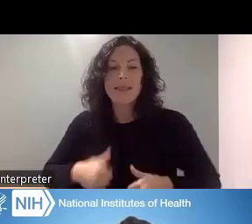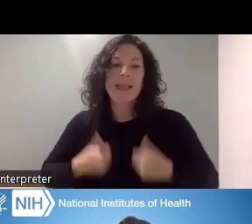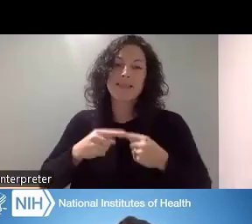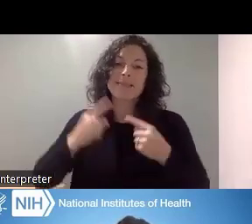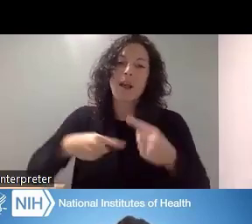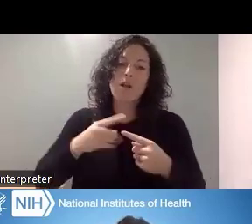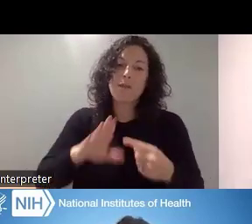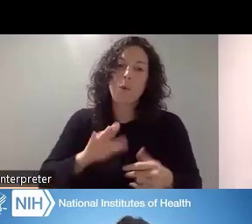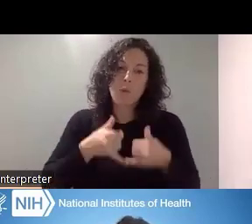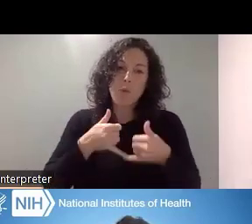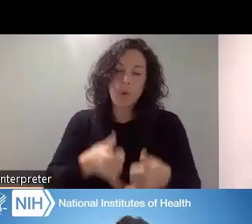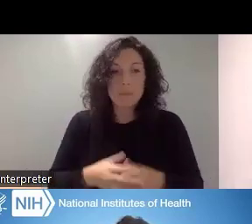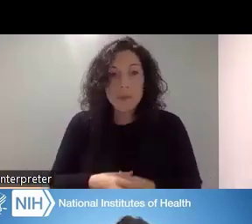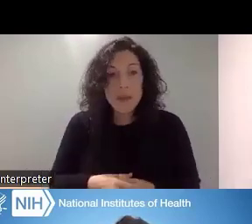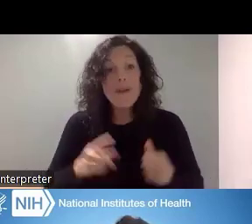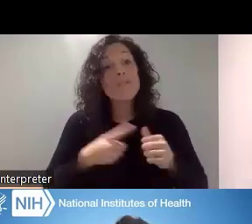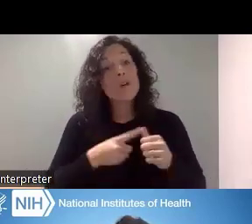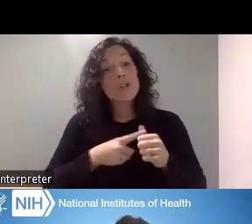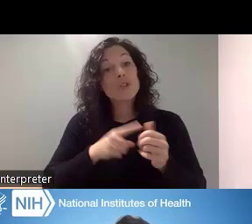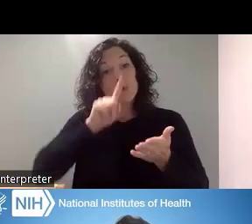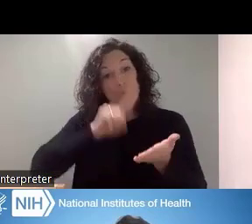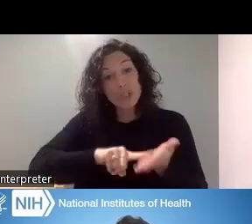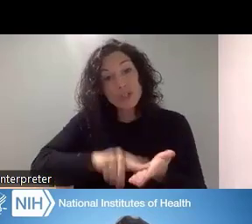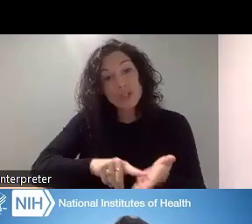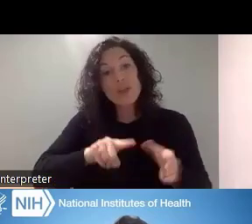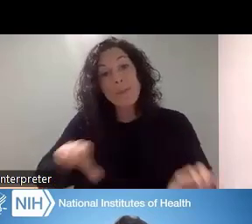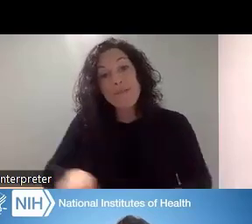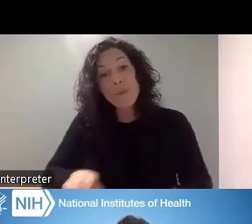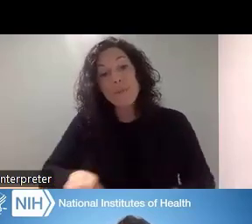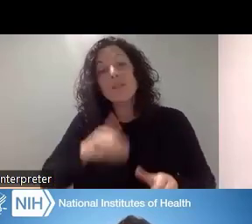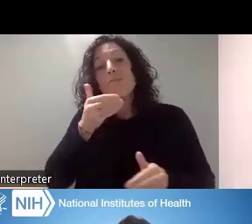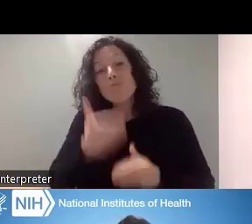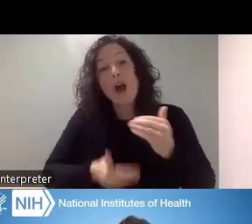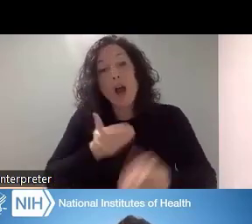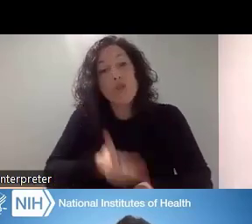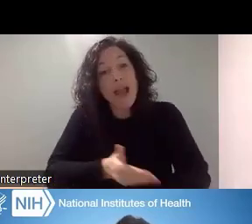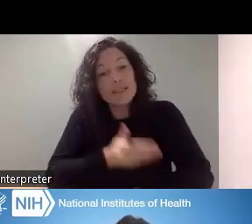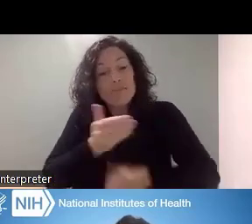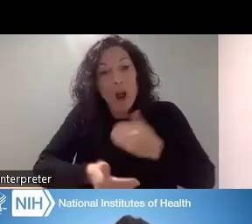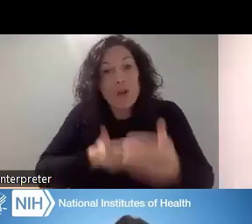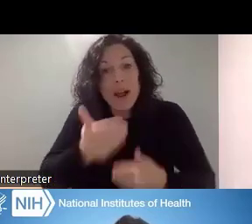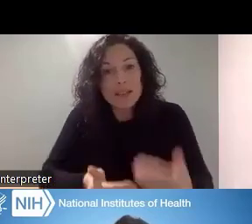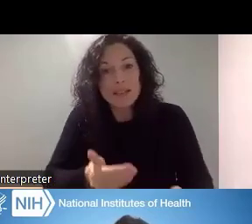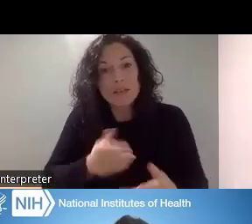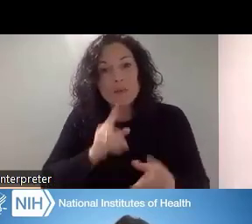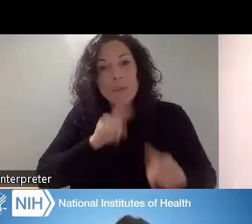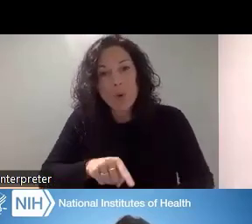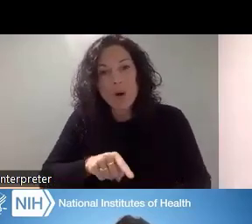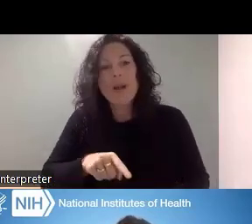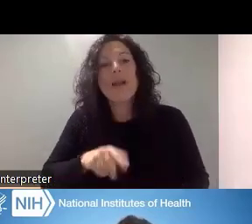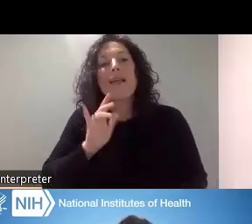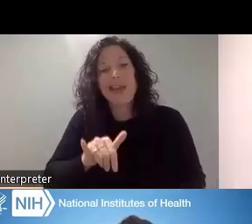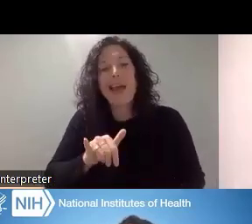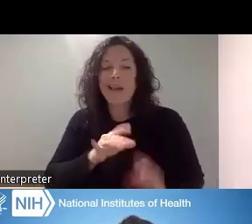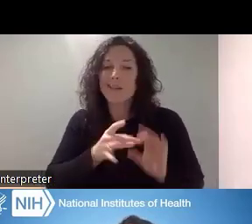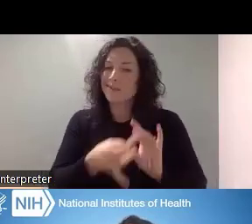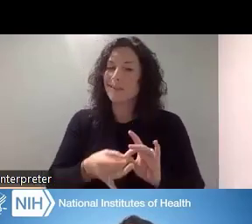The first is the research performance progress report, so that's reporting on the scientific progress of your grant as well as other areas,